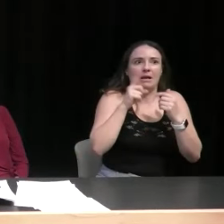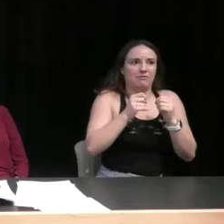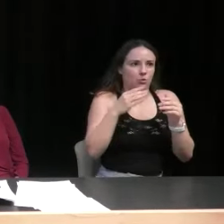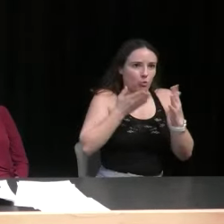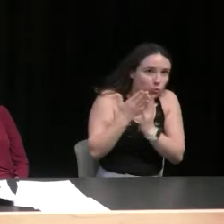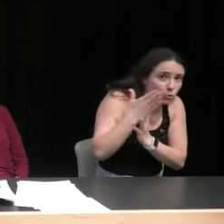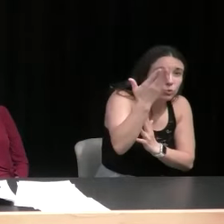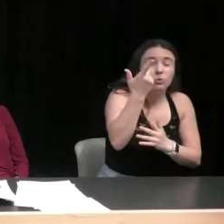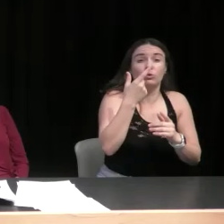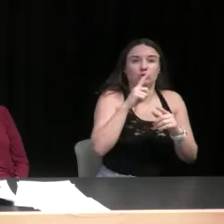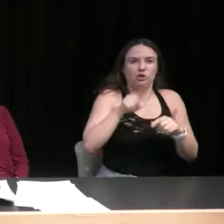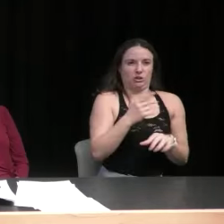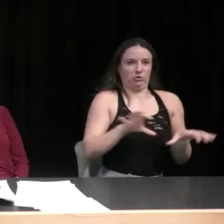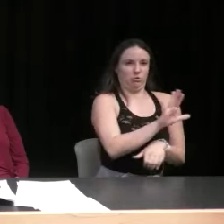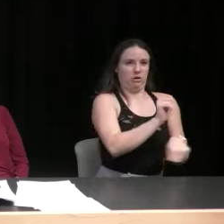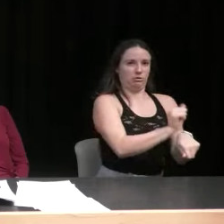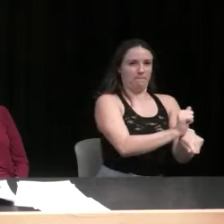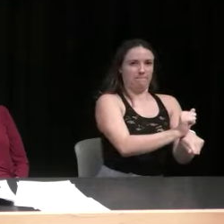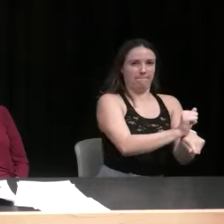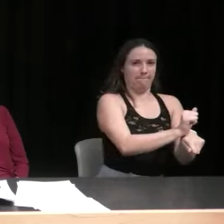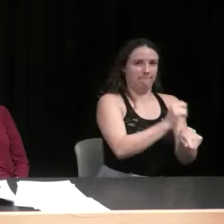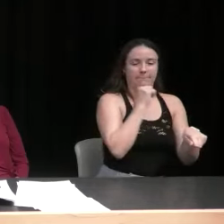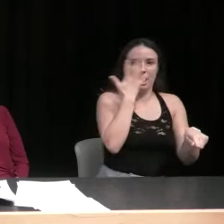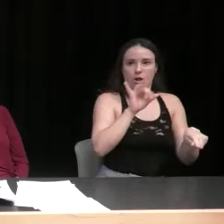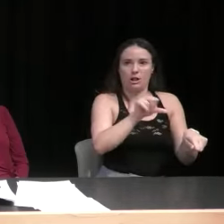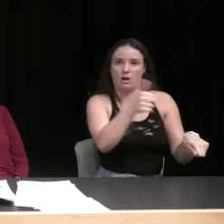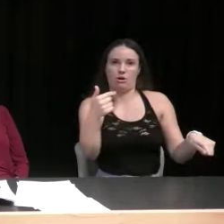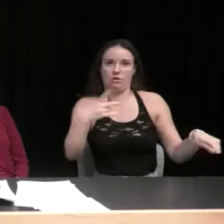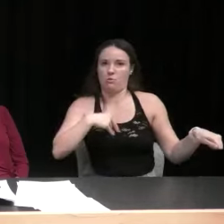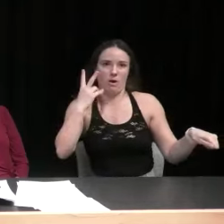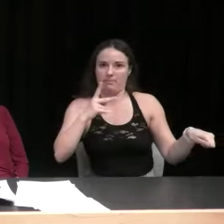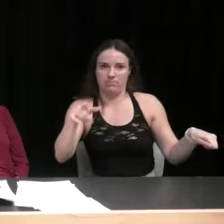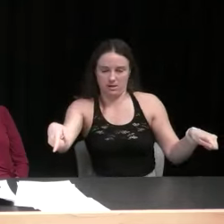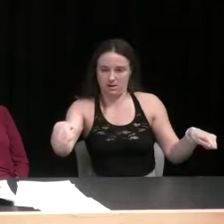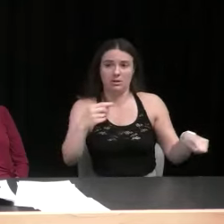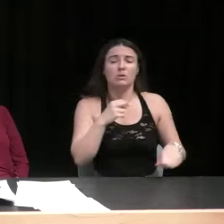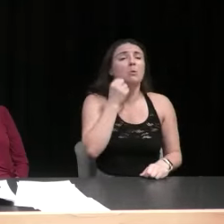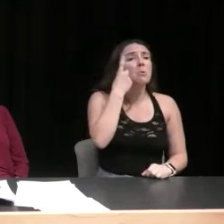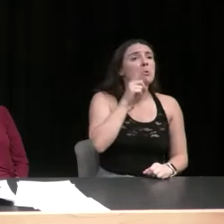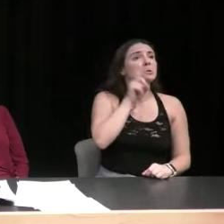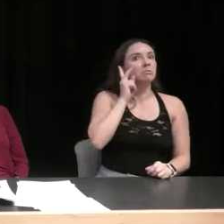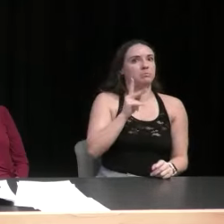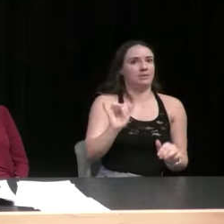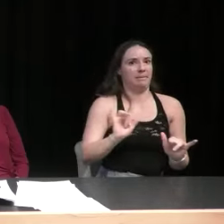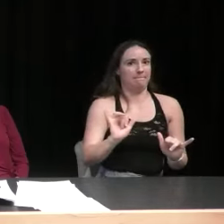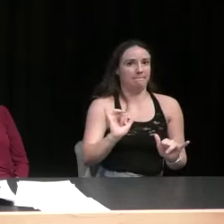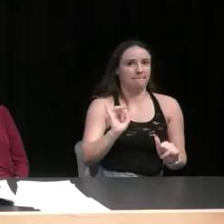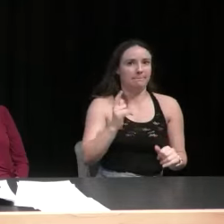barriers that they have to navigate just to do their job that white sis hetero folks do